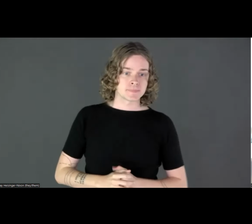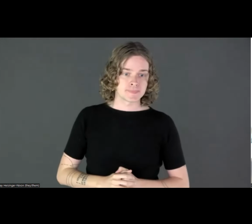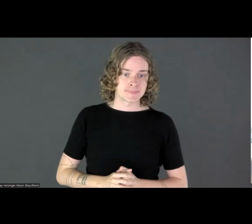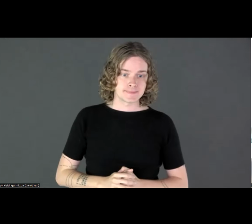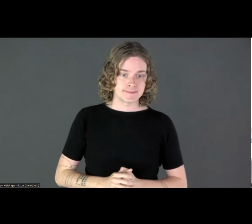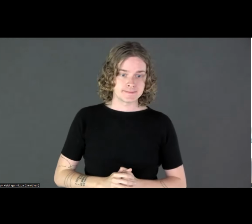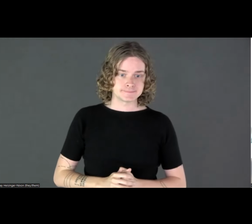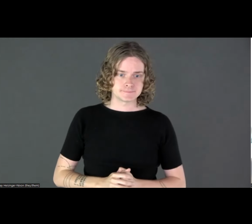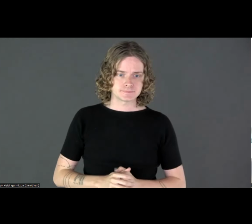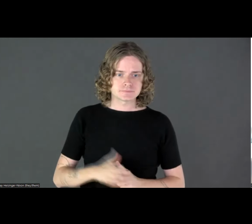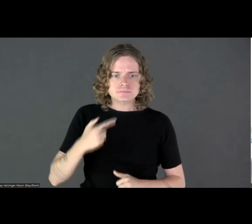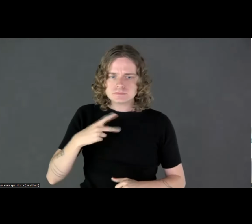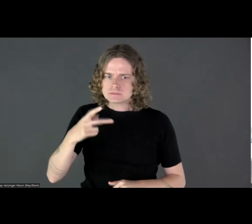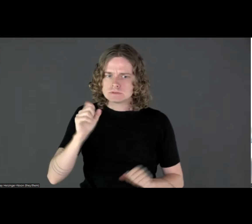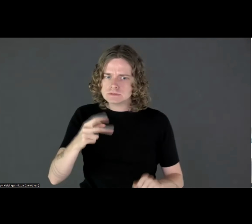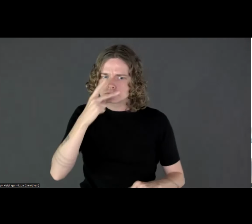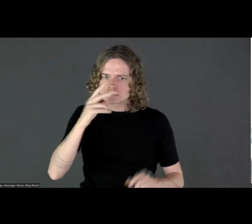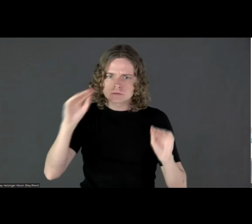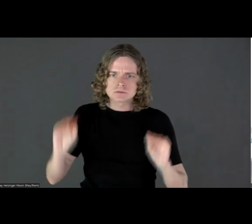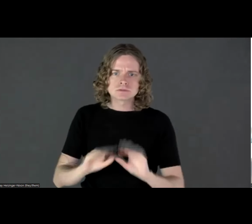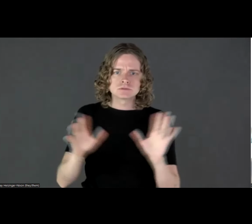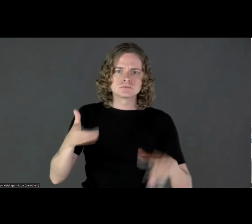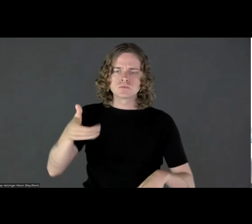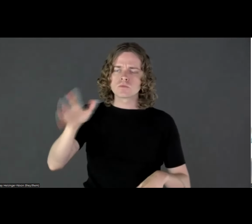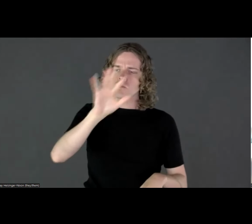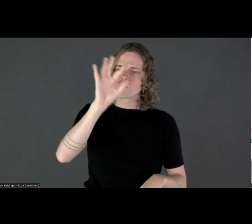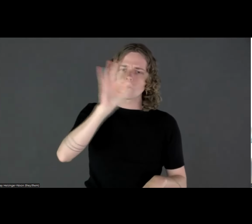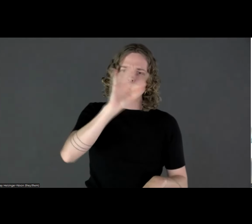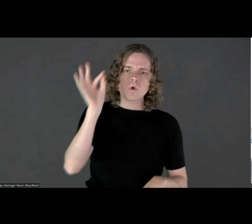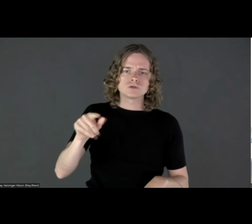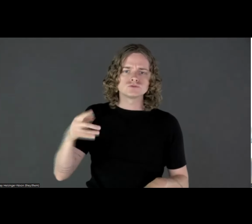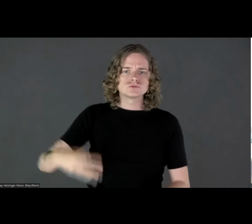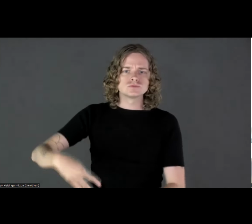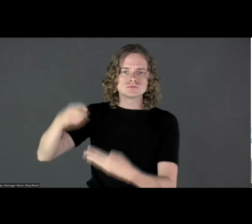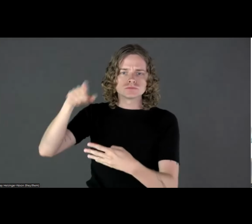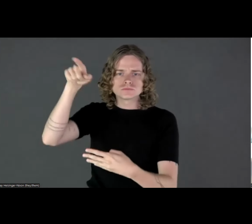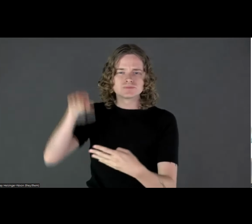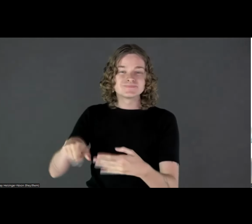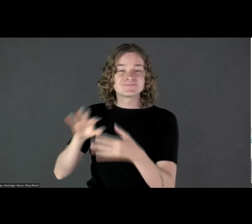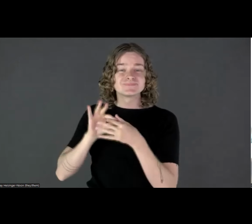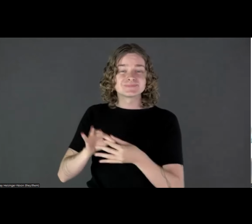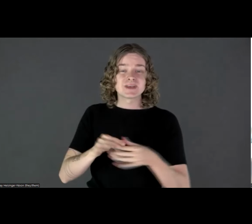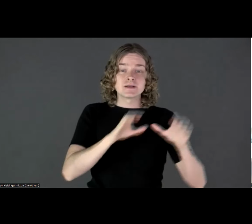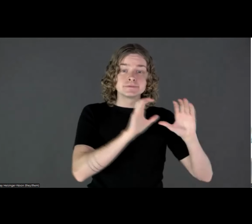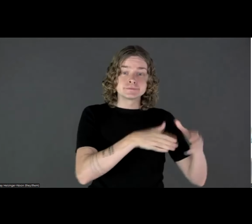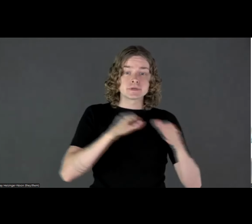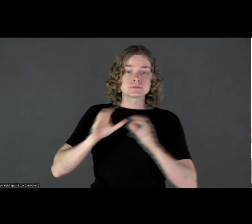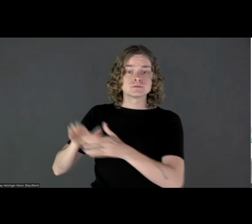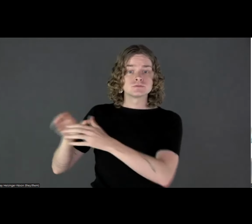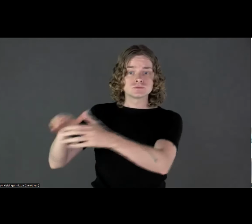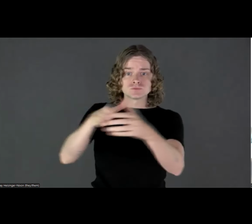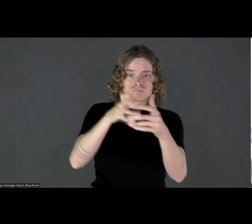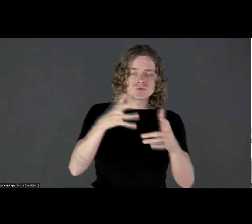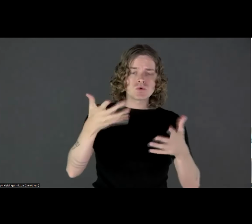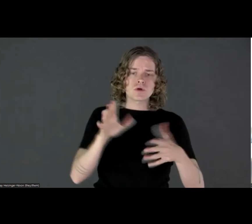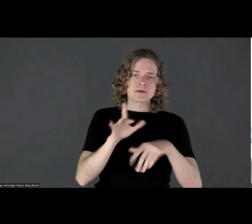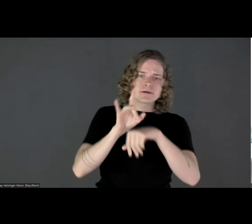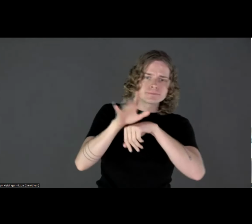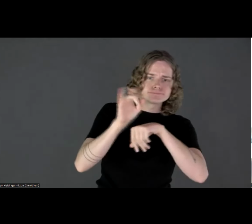has asked in the chat box about when the sector specific Guidelines will be launched. Do you want